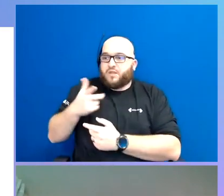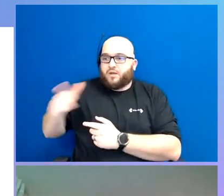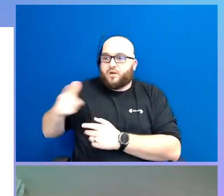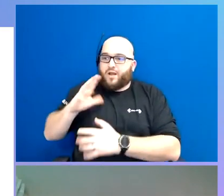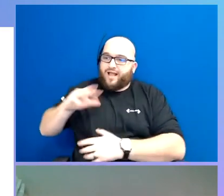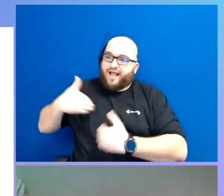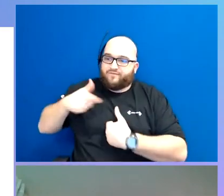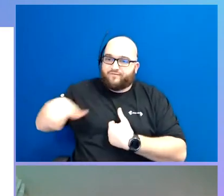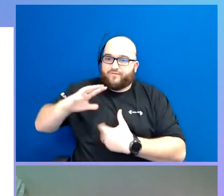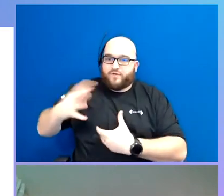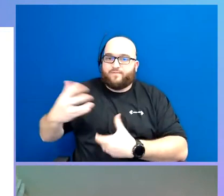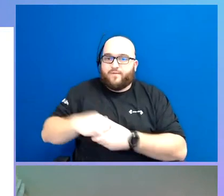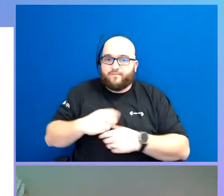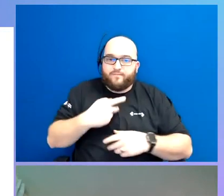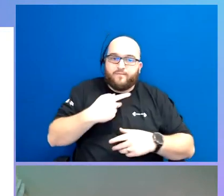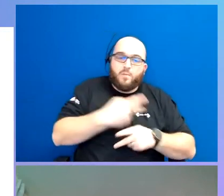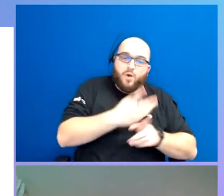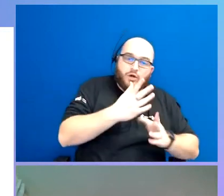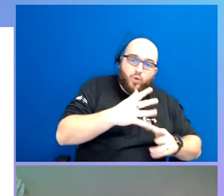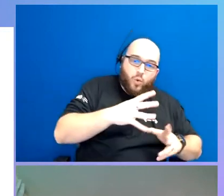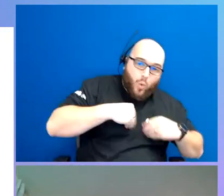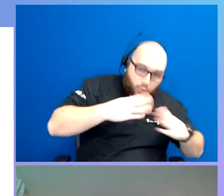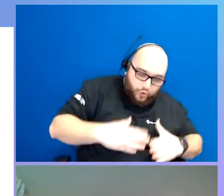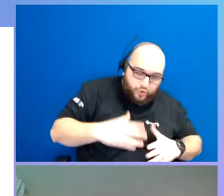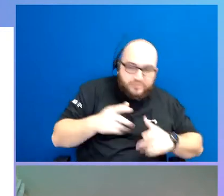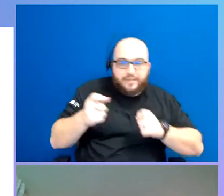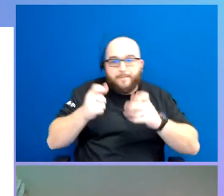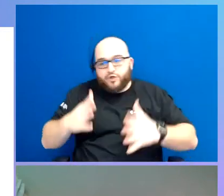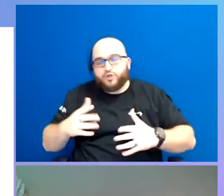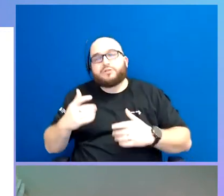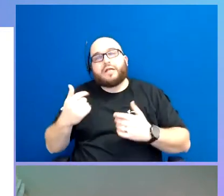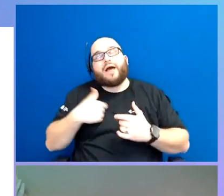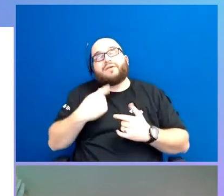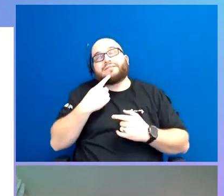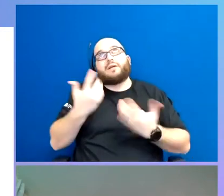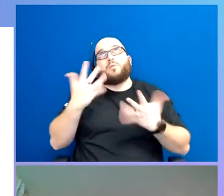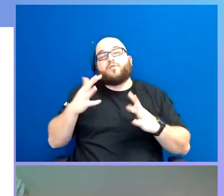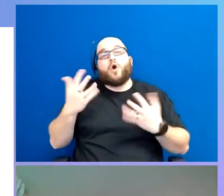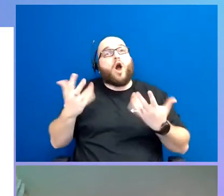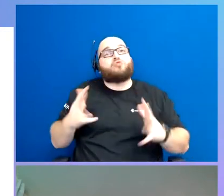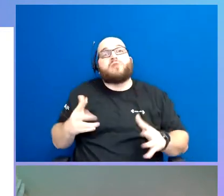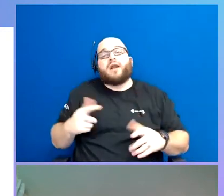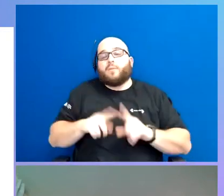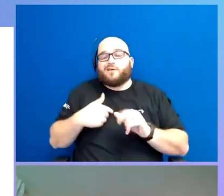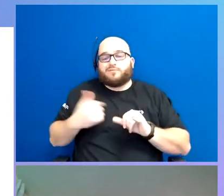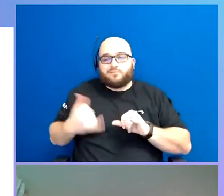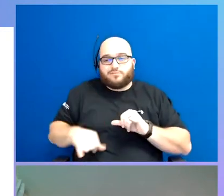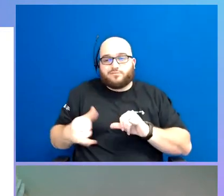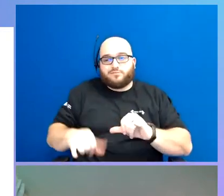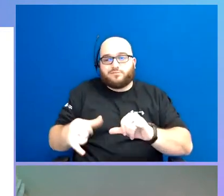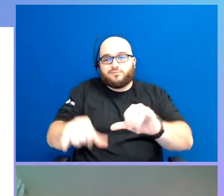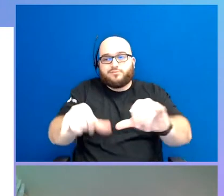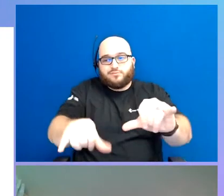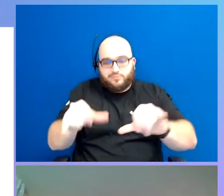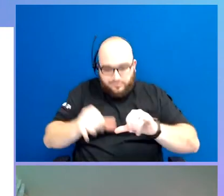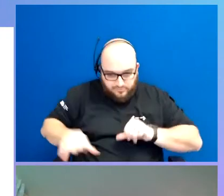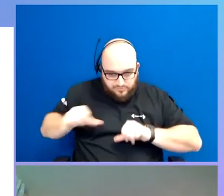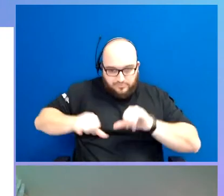um, uh, merits, uh, reiteration